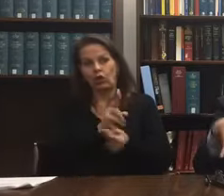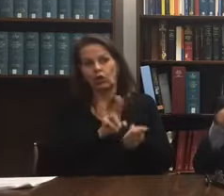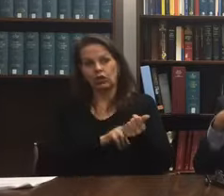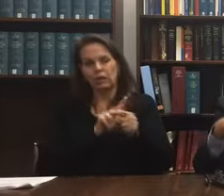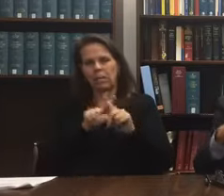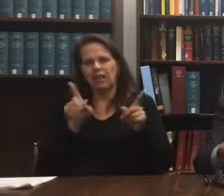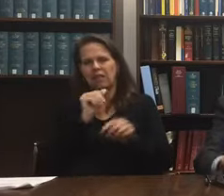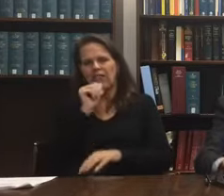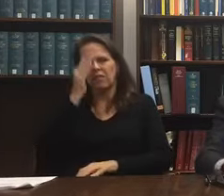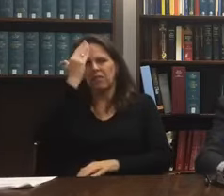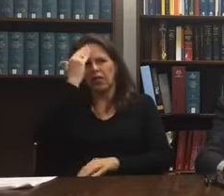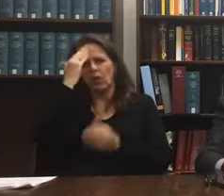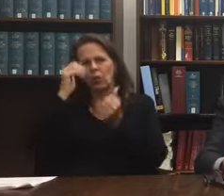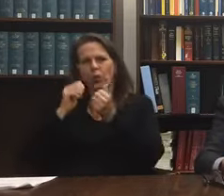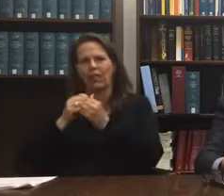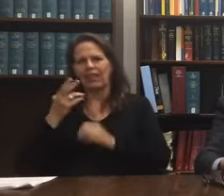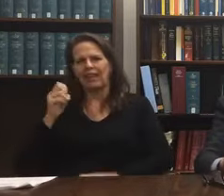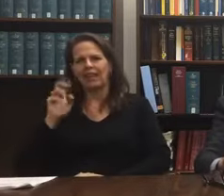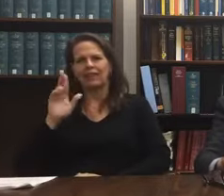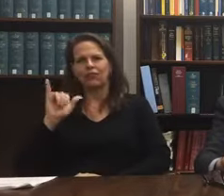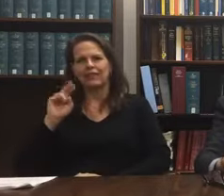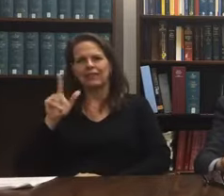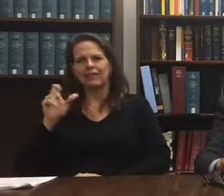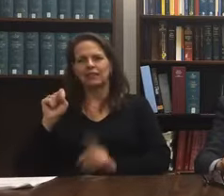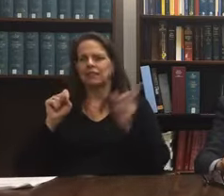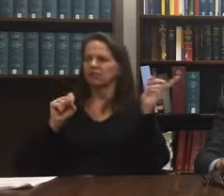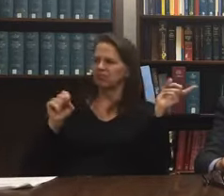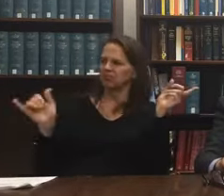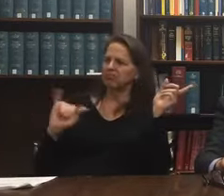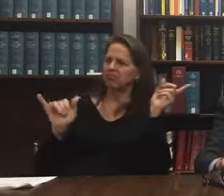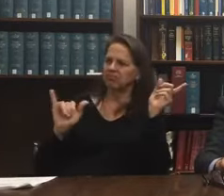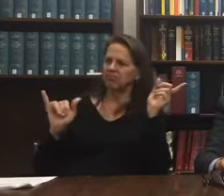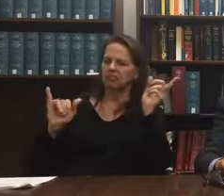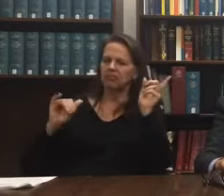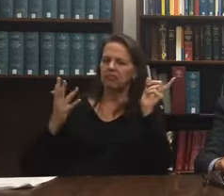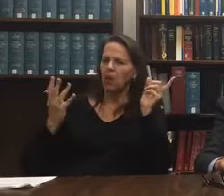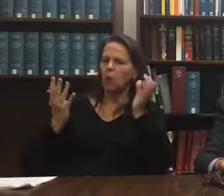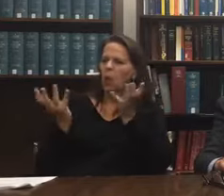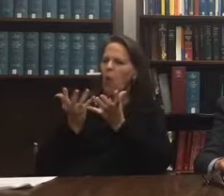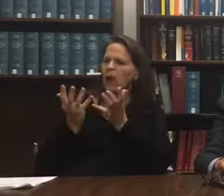there's a lot to consider and likewise for therapies and other services right